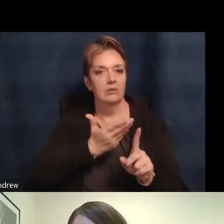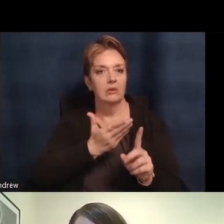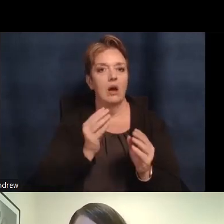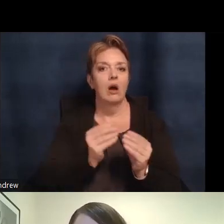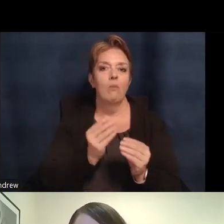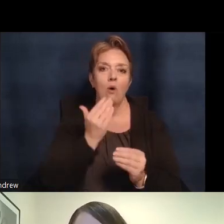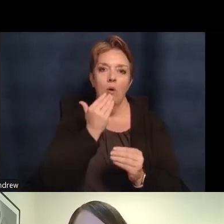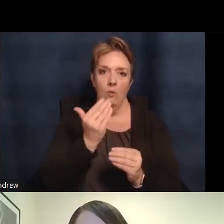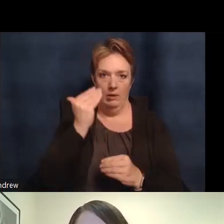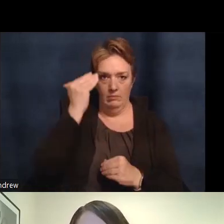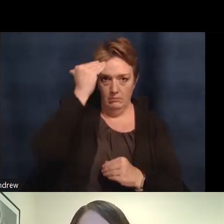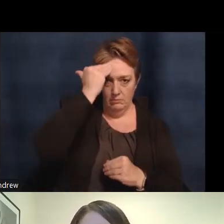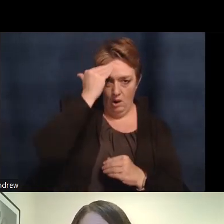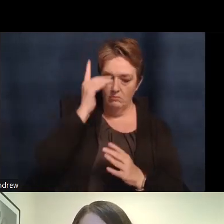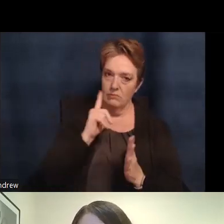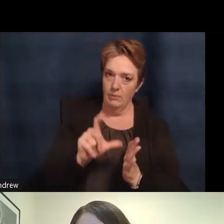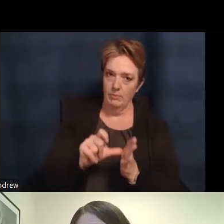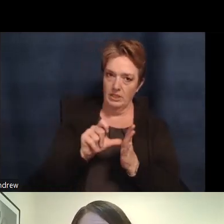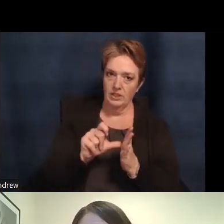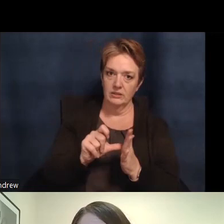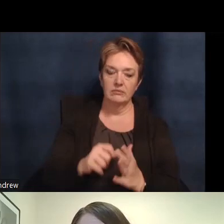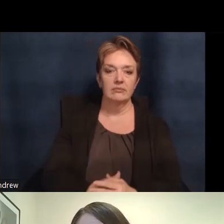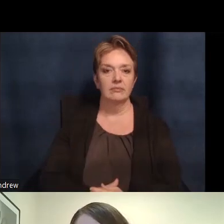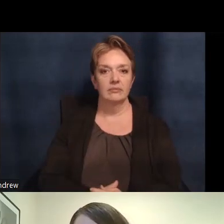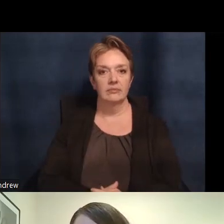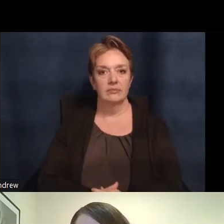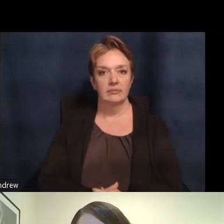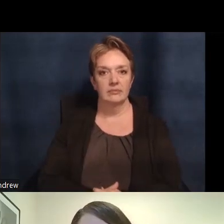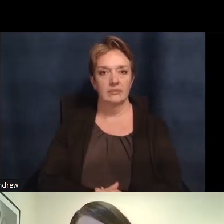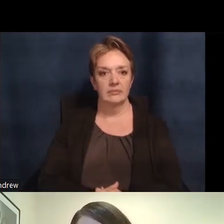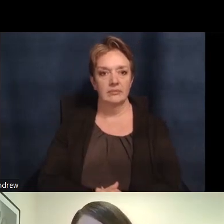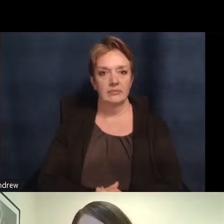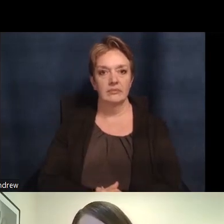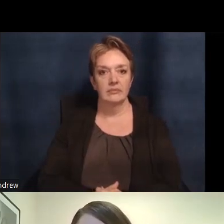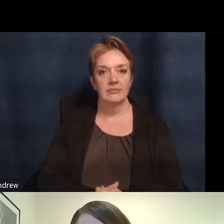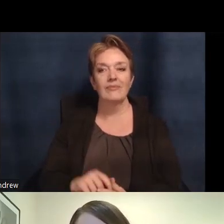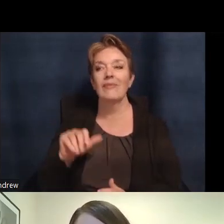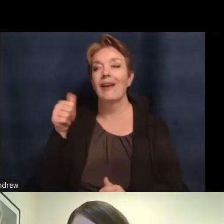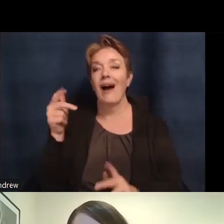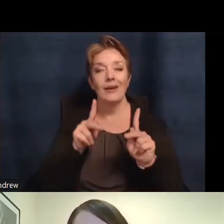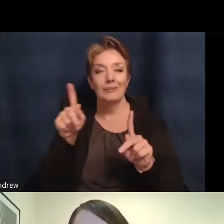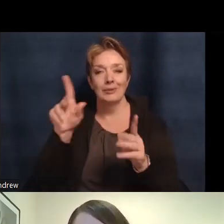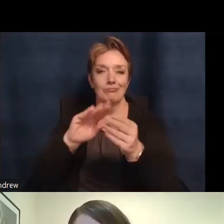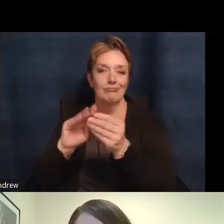So I've heard other stories from people, such as the fact that on Halloween,